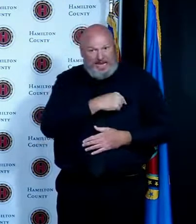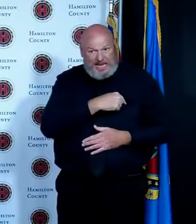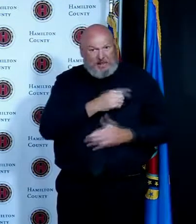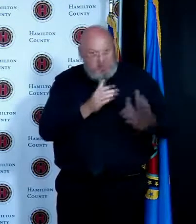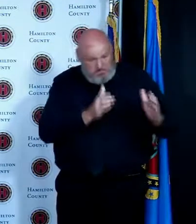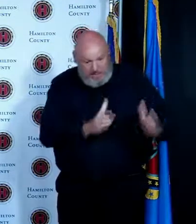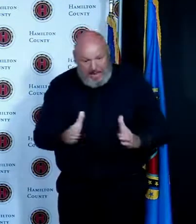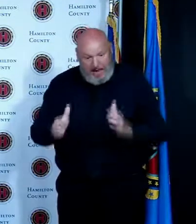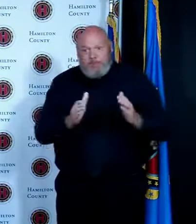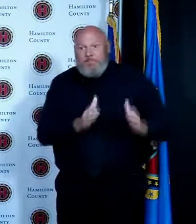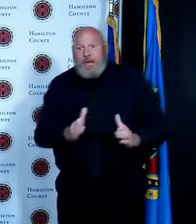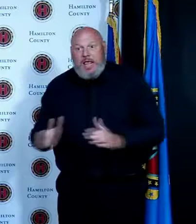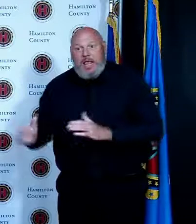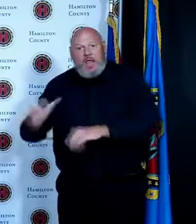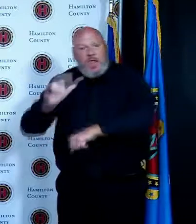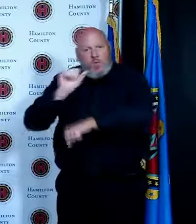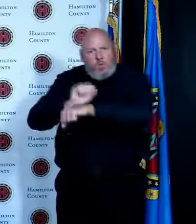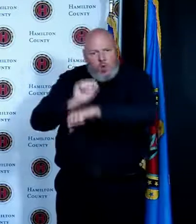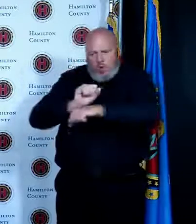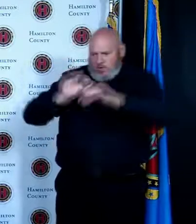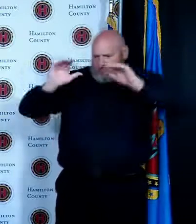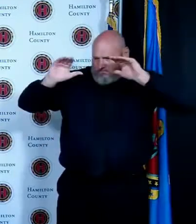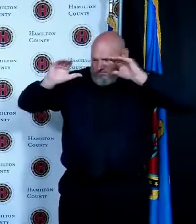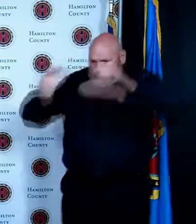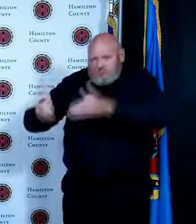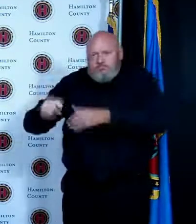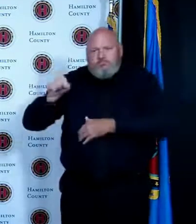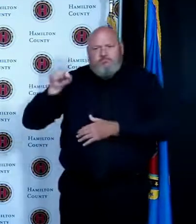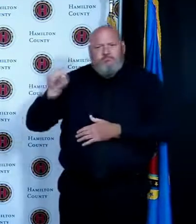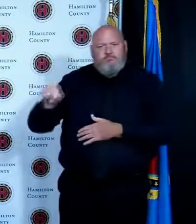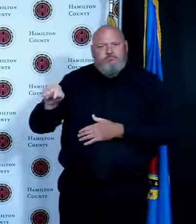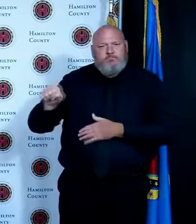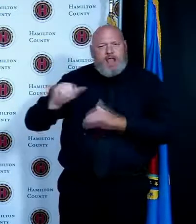provide a thoughtful path forward regarding the systematic racism